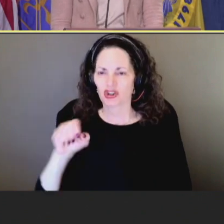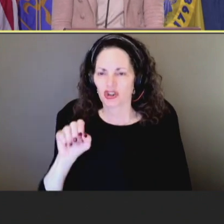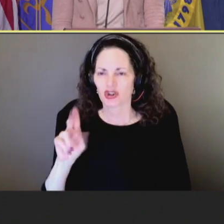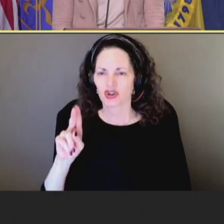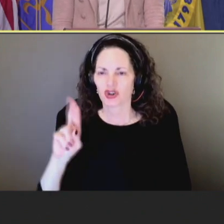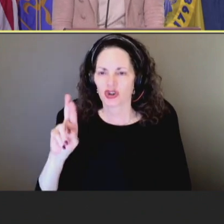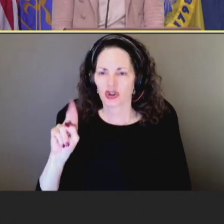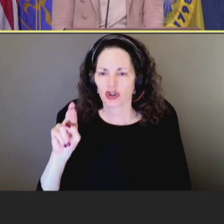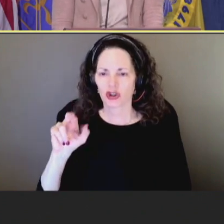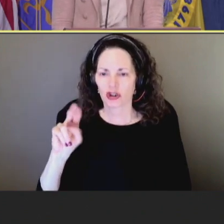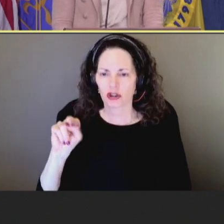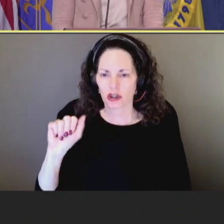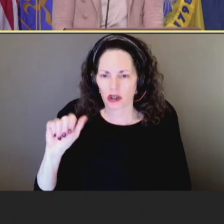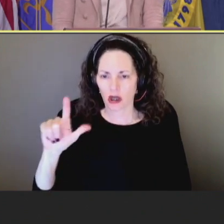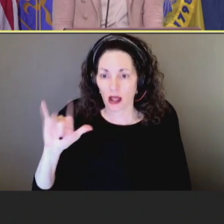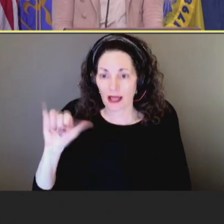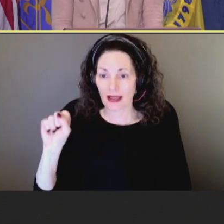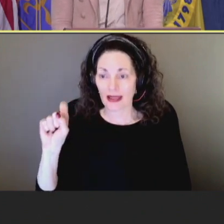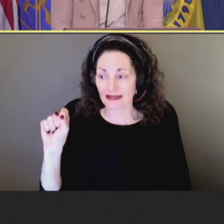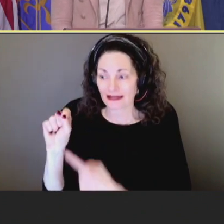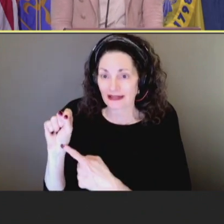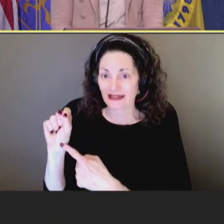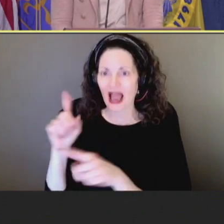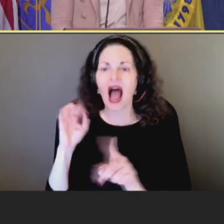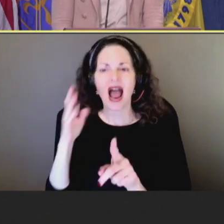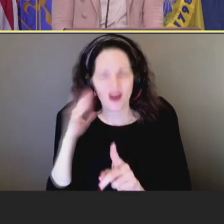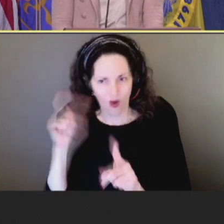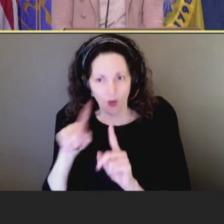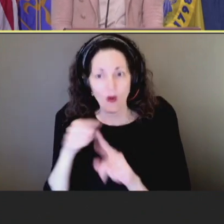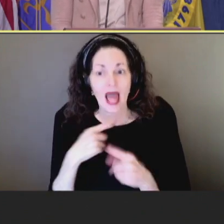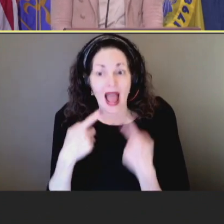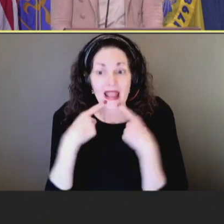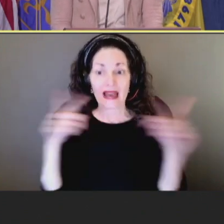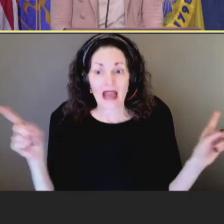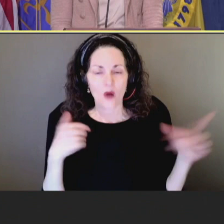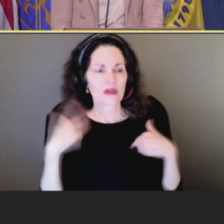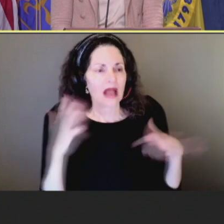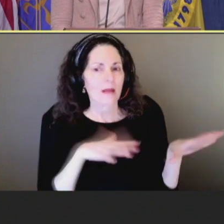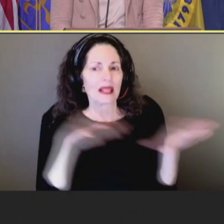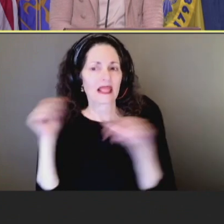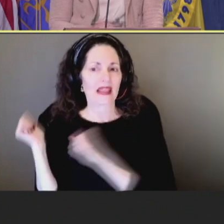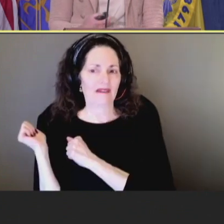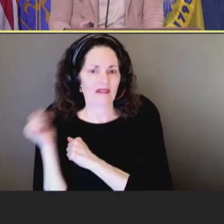we did get a lot of coverage. We are working on engaging the public every day on spreading